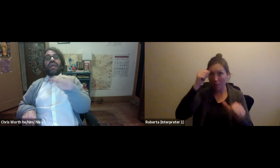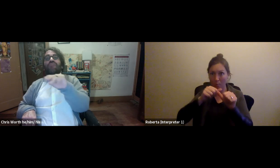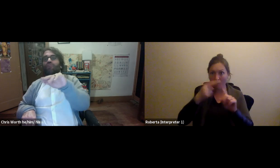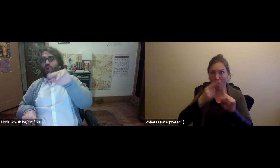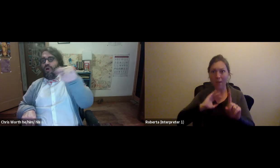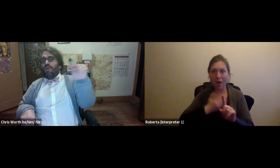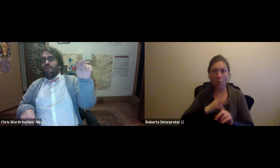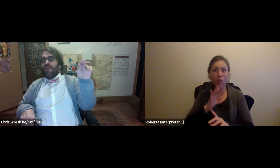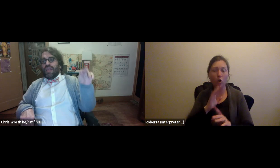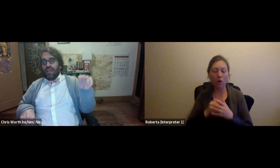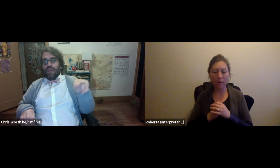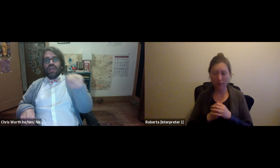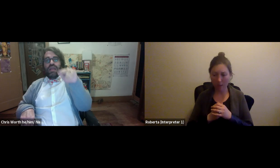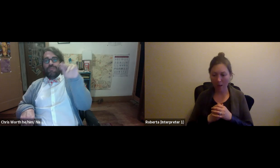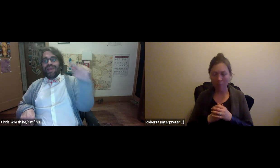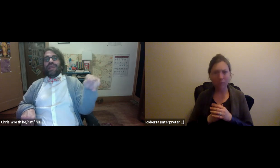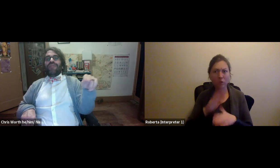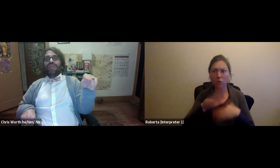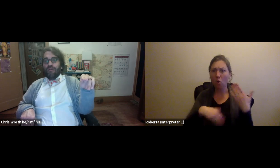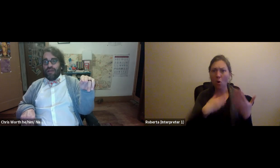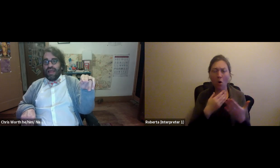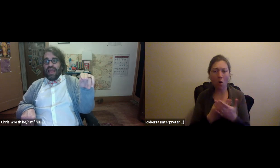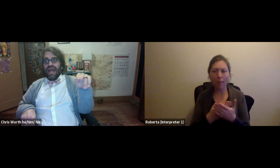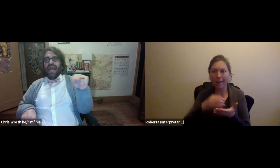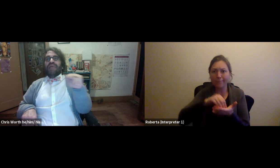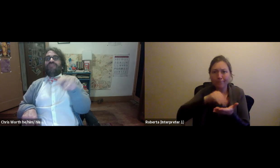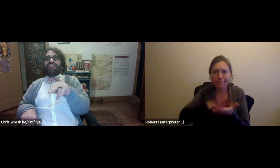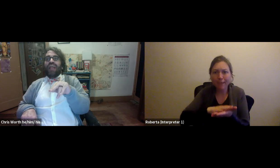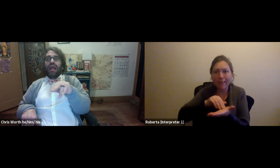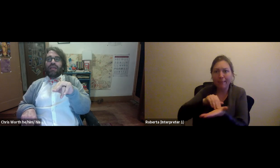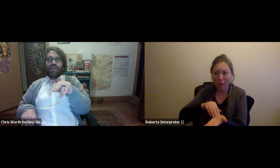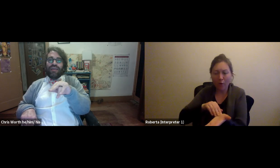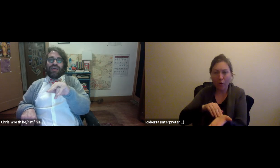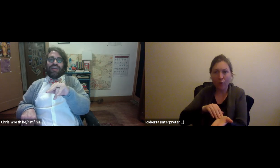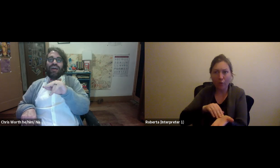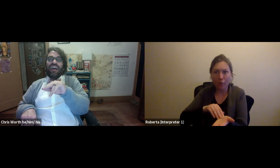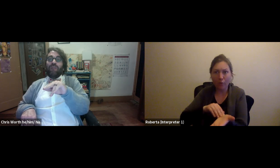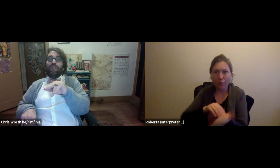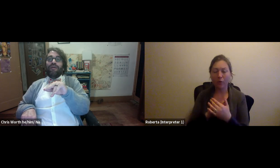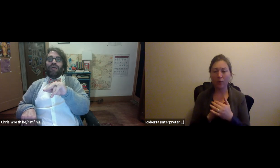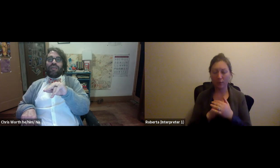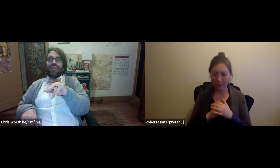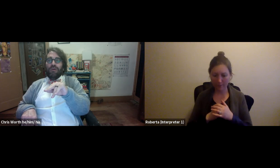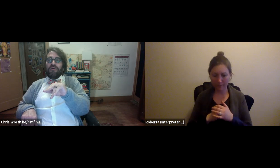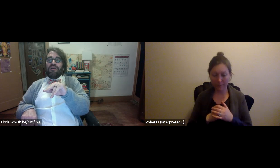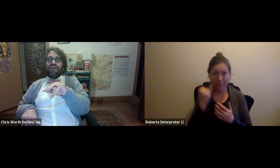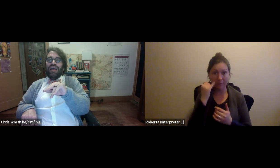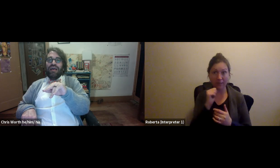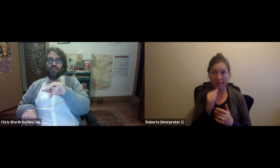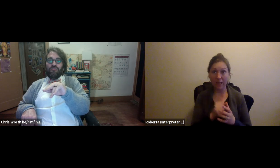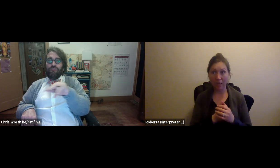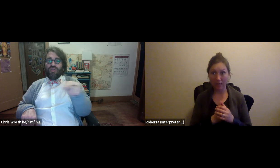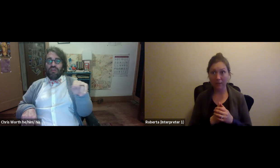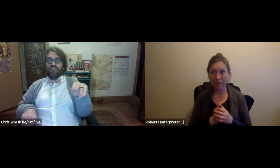it's all embedded in there, and if it's not, you know, you're fooling yourself,